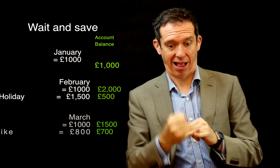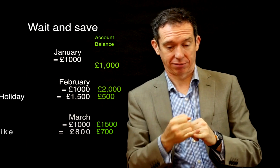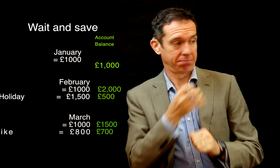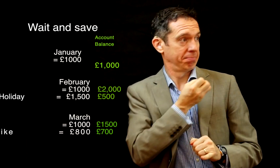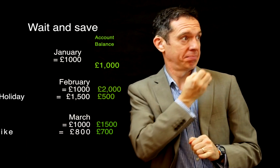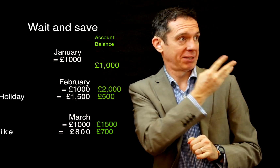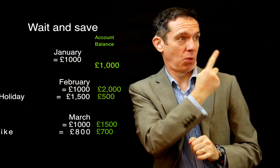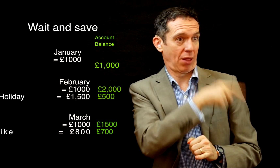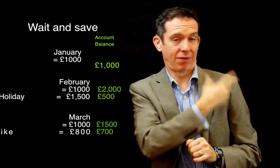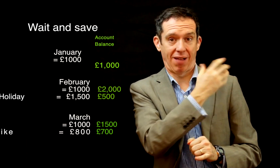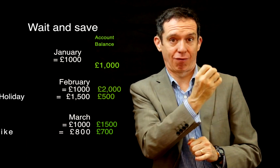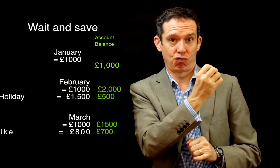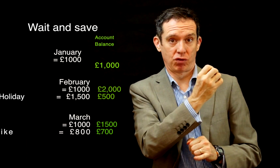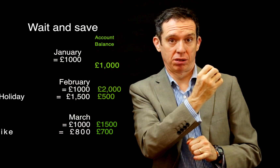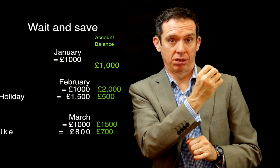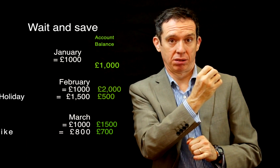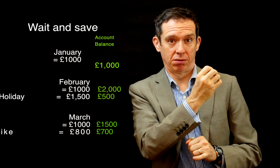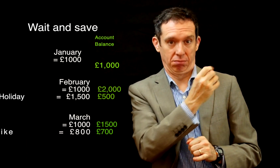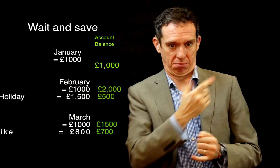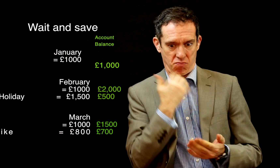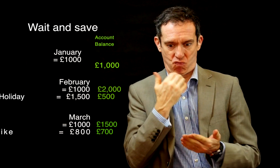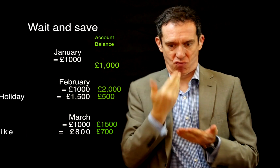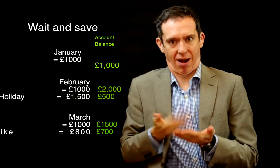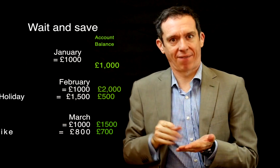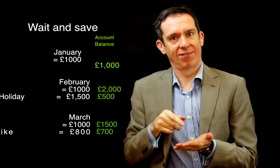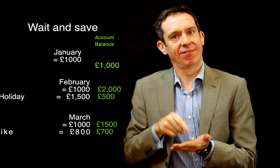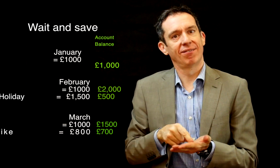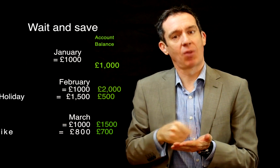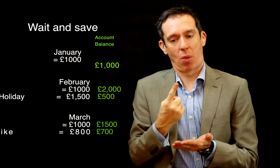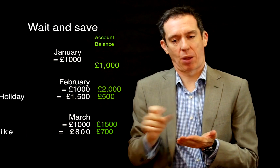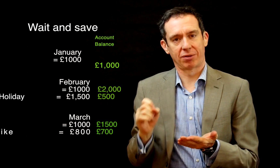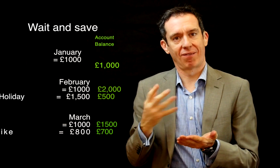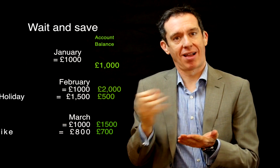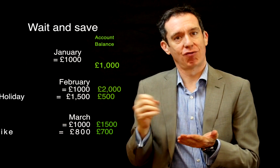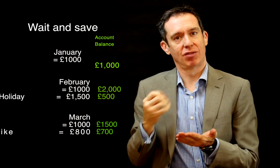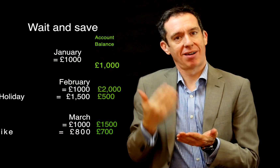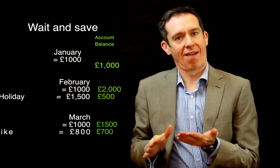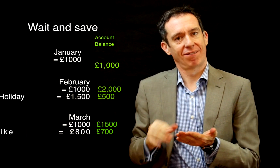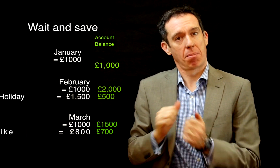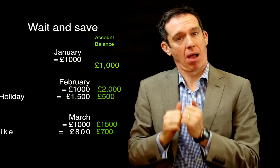You’d have already paid for your holiday so that at the beginning of March you’ll have £1,500 saved